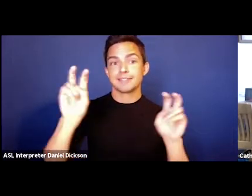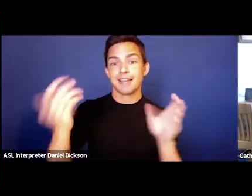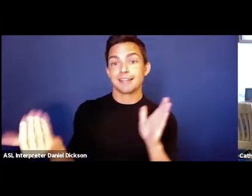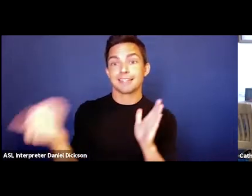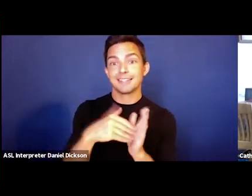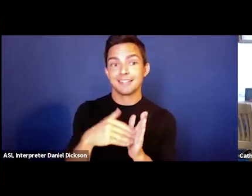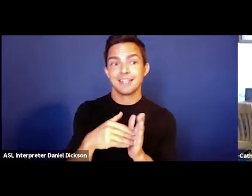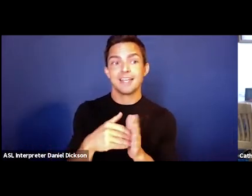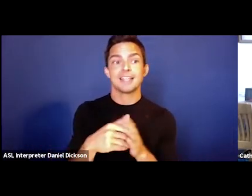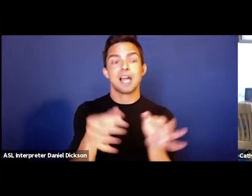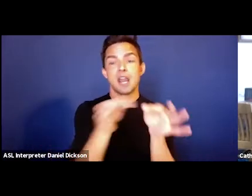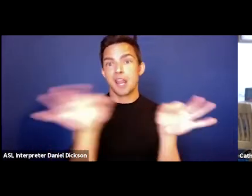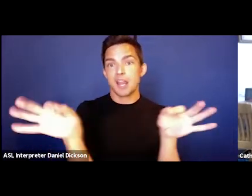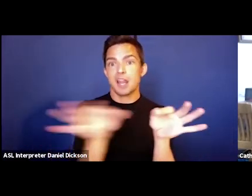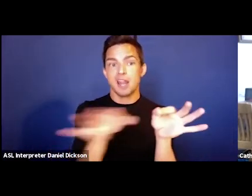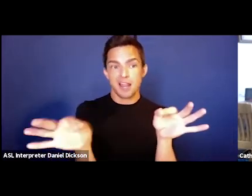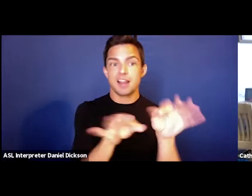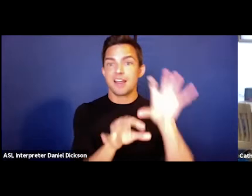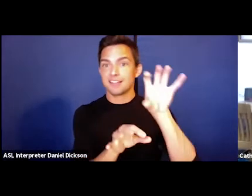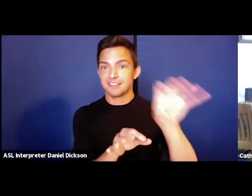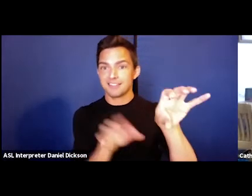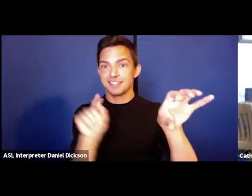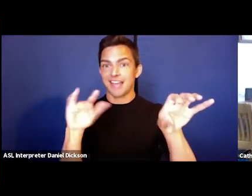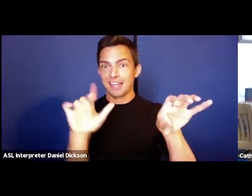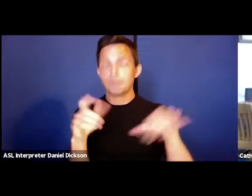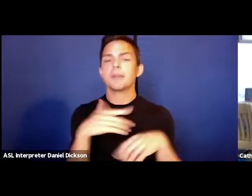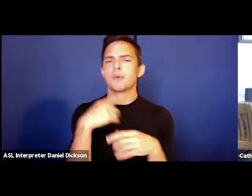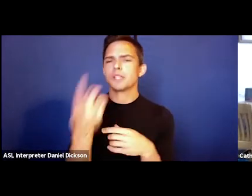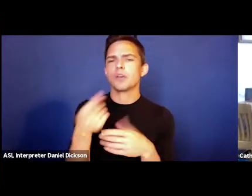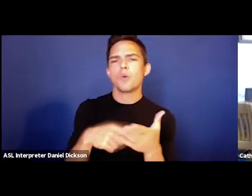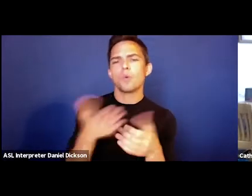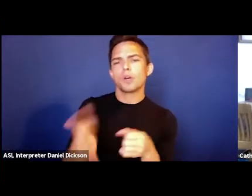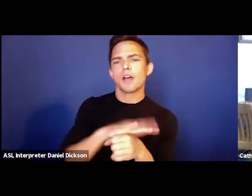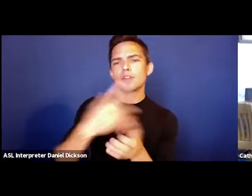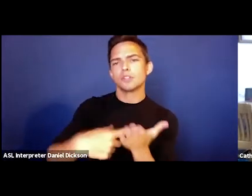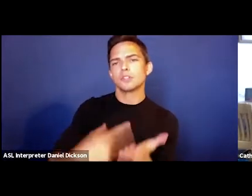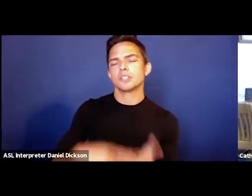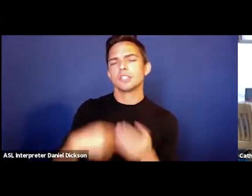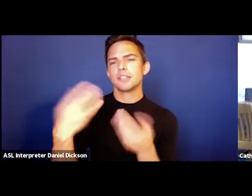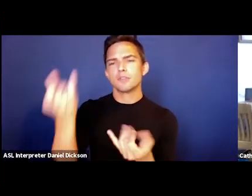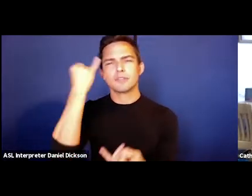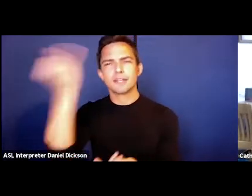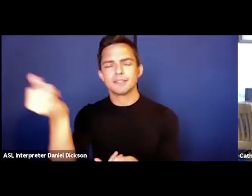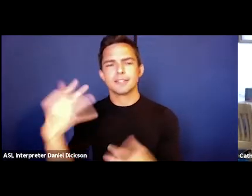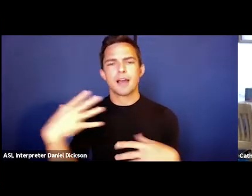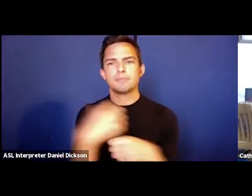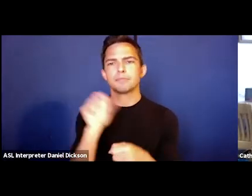mouthful, but I will say what we're going to cover today just to give people a little bit of the road